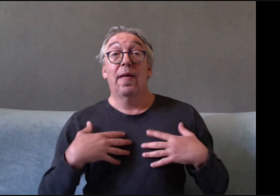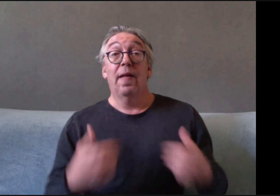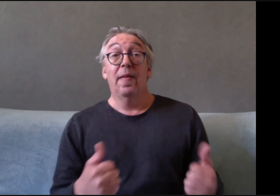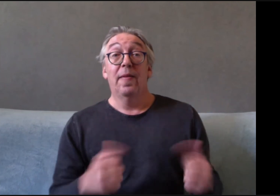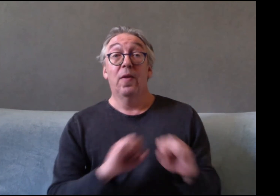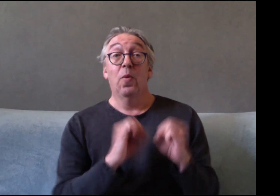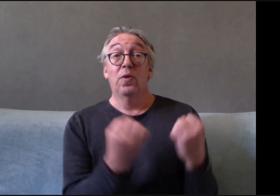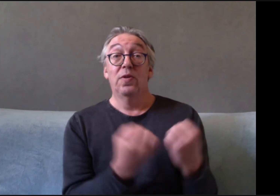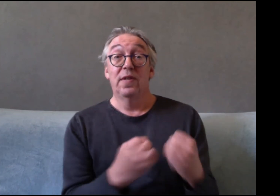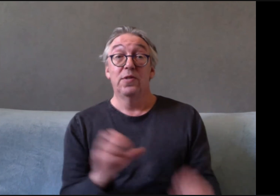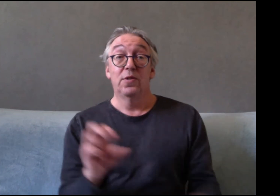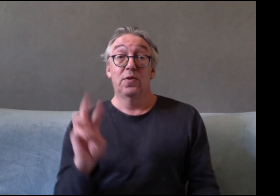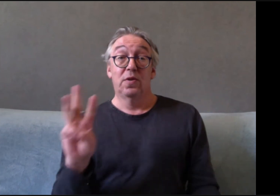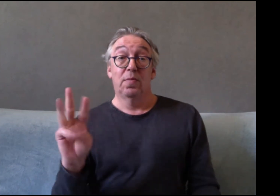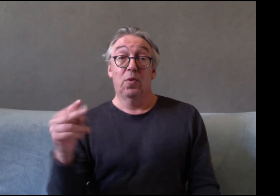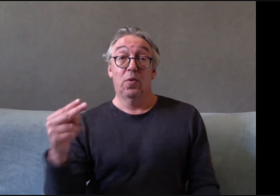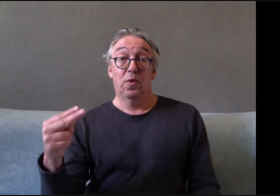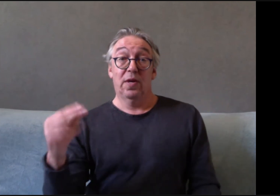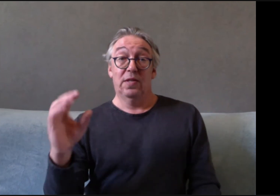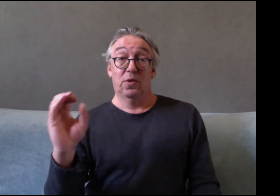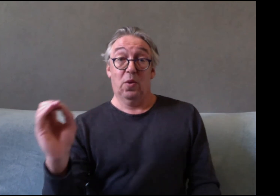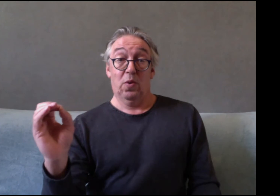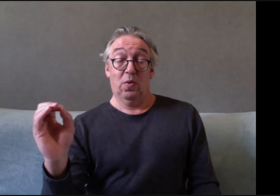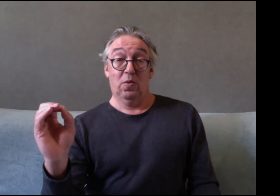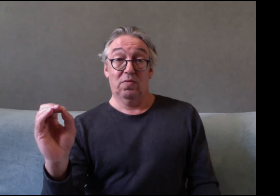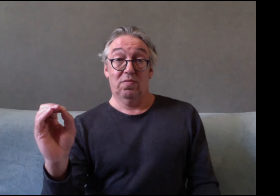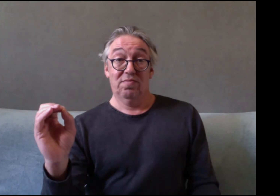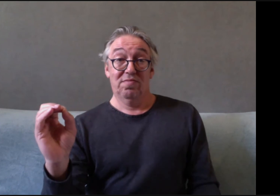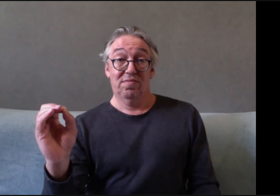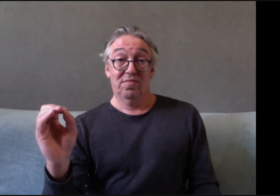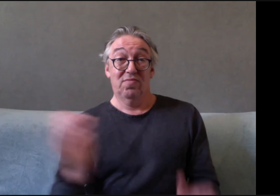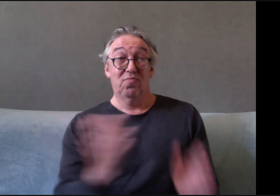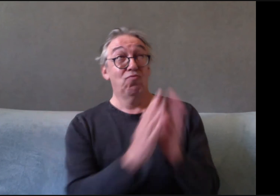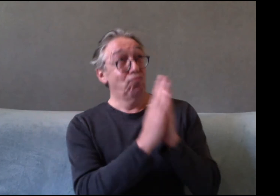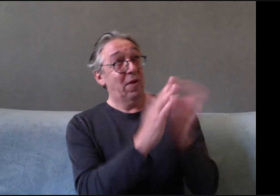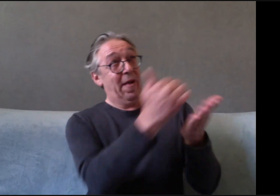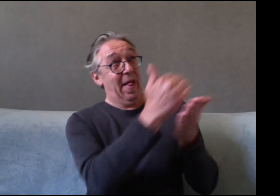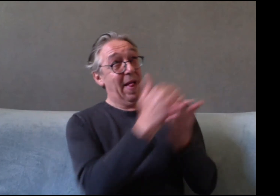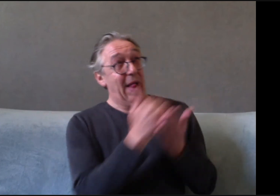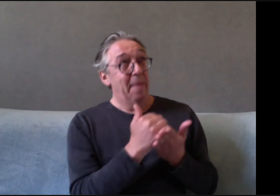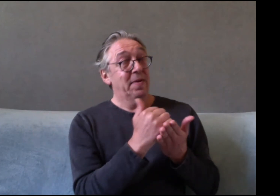We have, for example, regional government who hasn't allowed